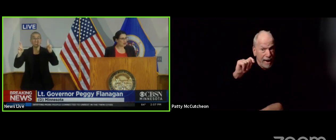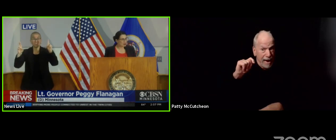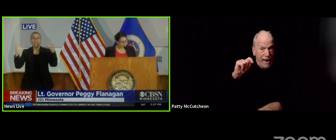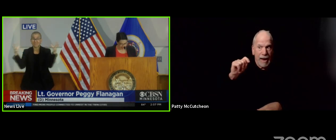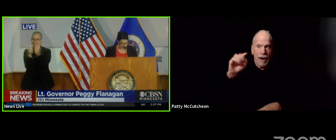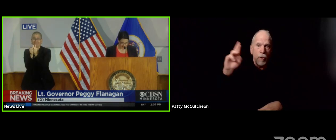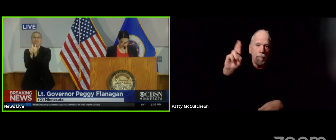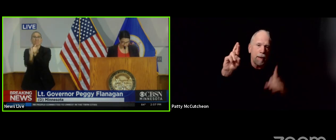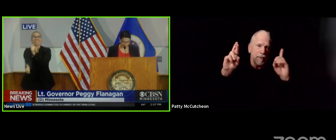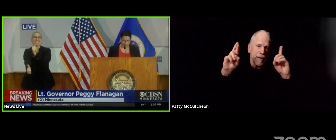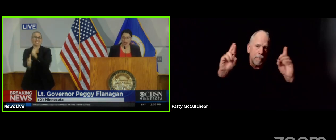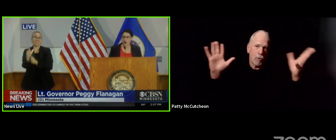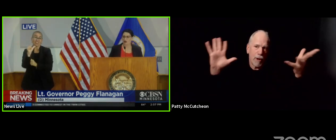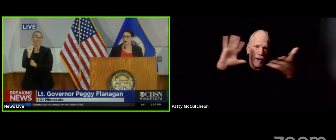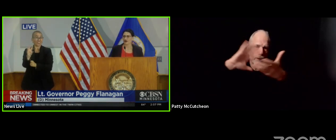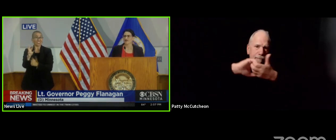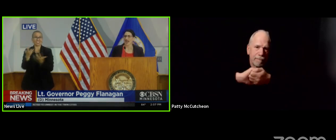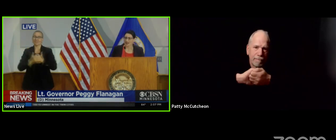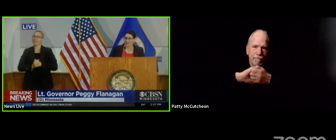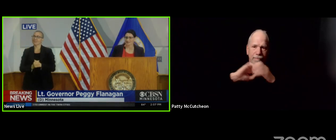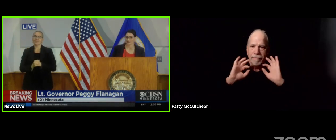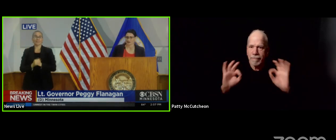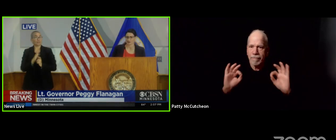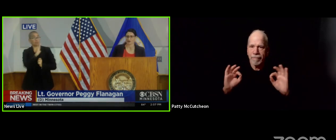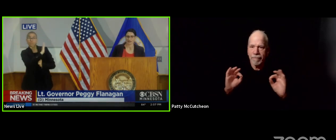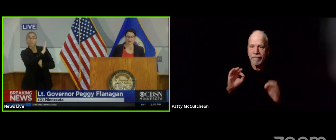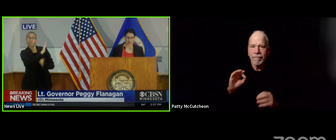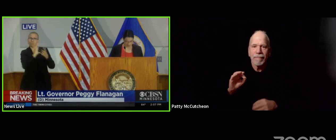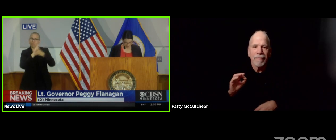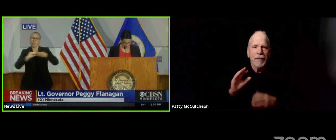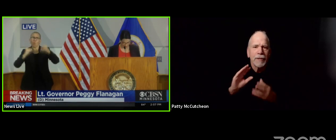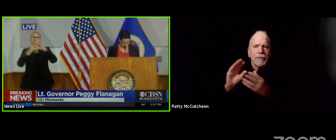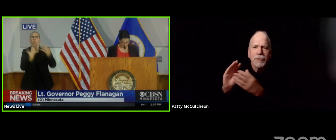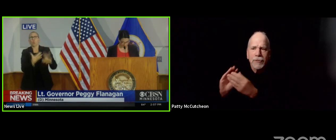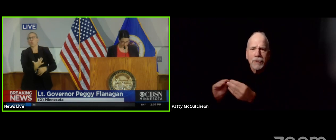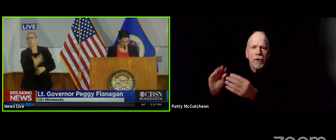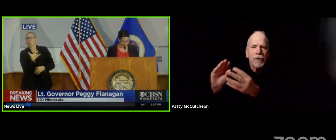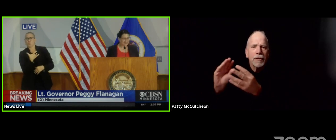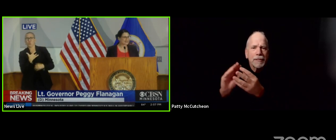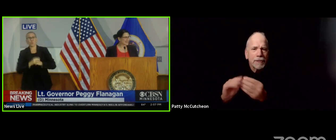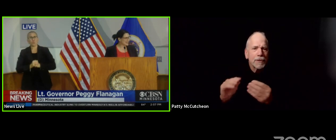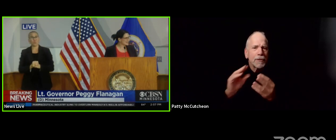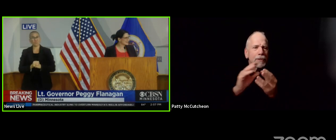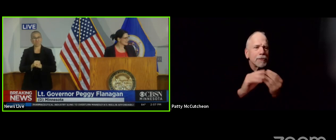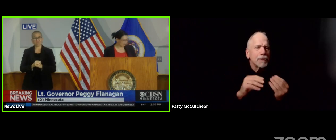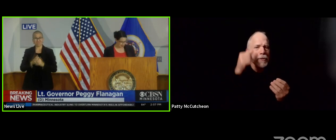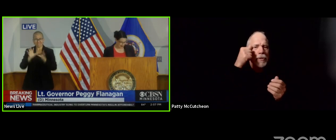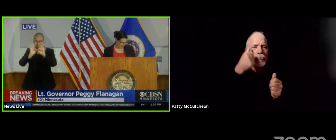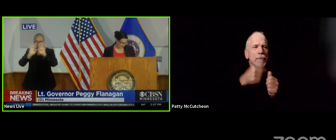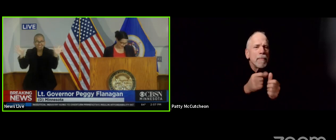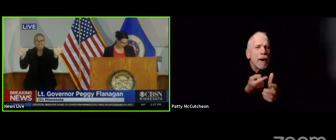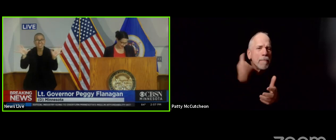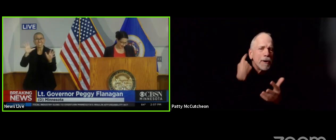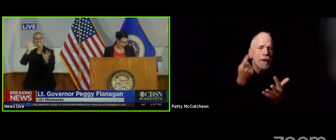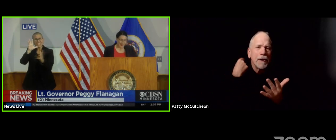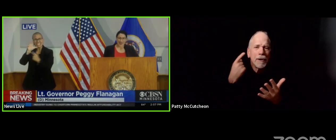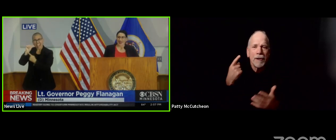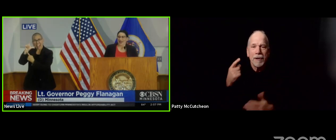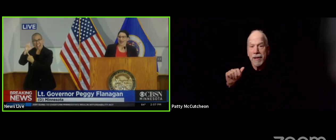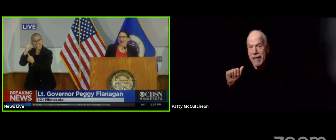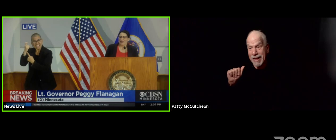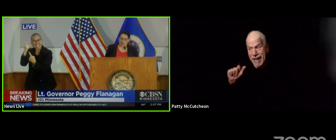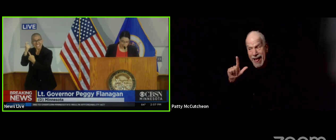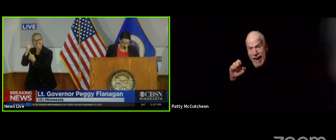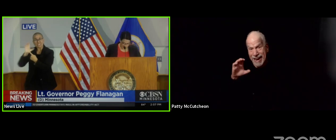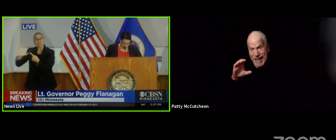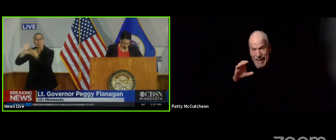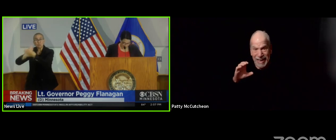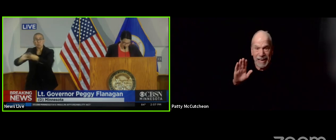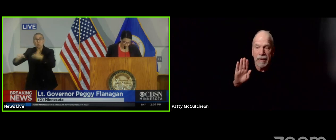MEMORIES AND THE POWER OF ALEC'S STORY, SPECIFICALLY. TODAY IS A CELEBRATION. IN THE NEWS FROM BIG